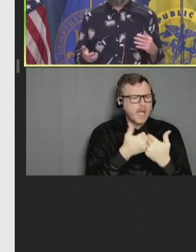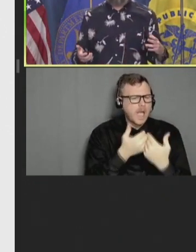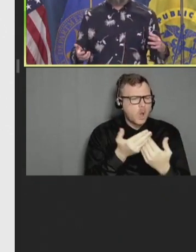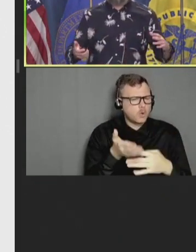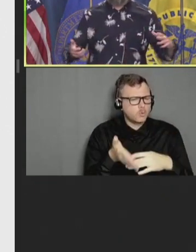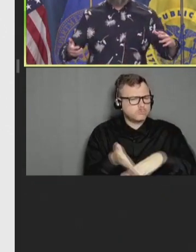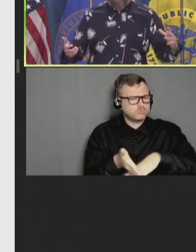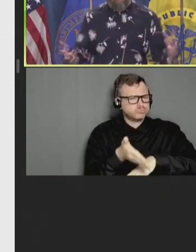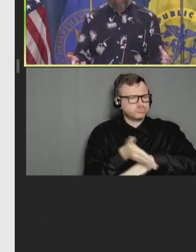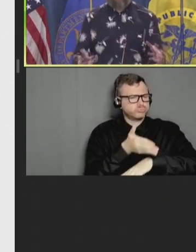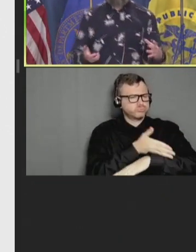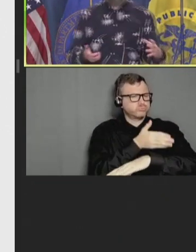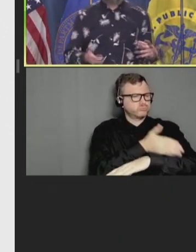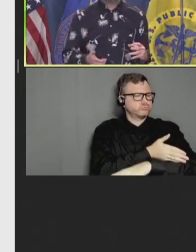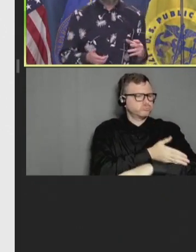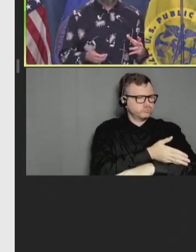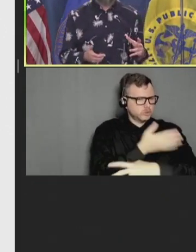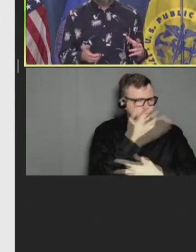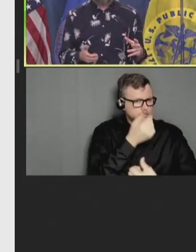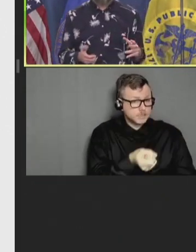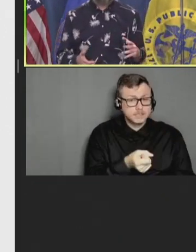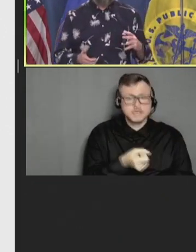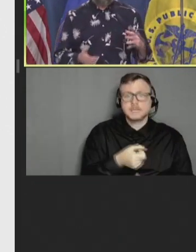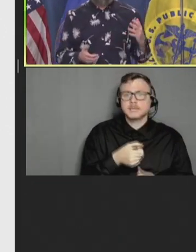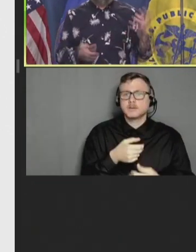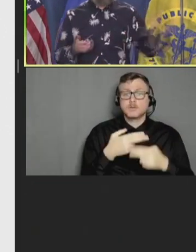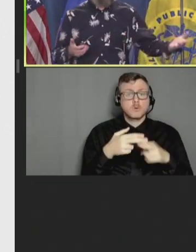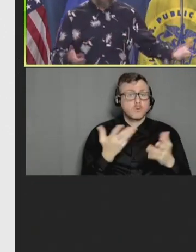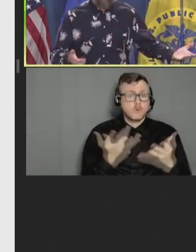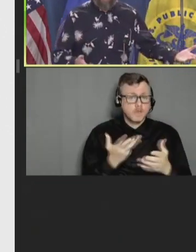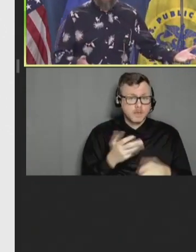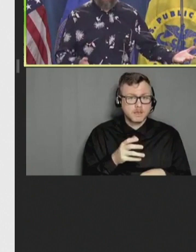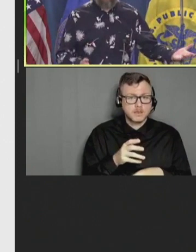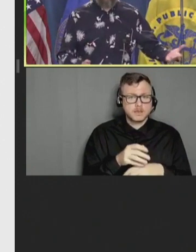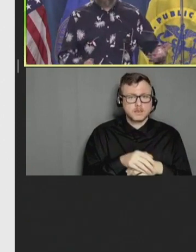it's kind of an interesting process. That's called a "salon." Think back to